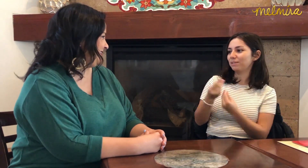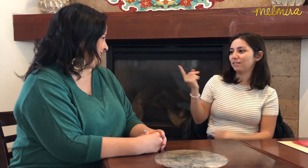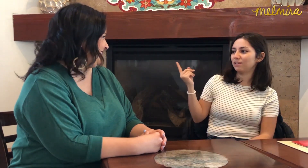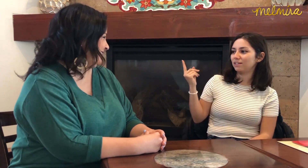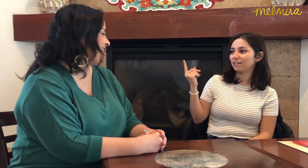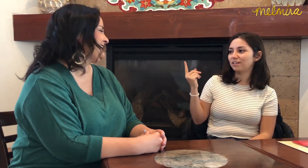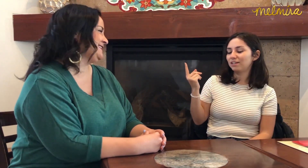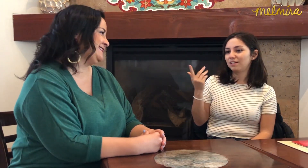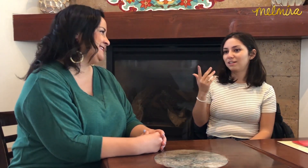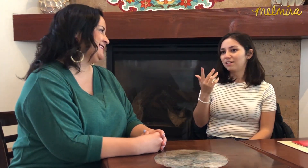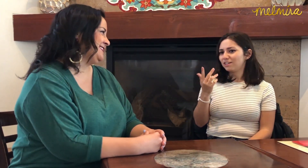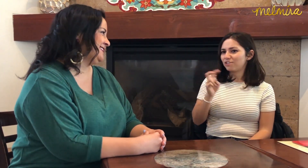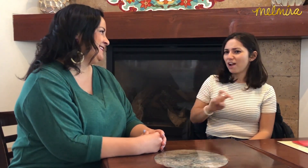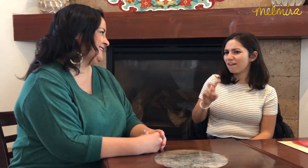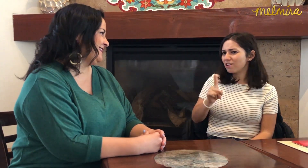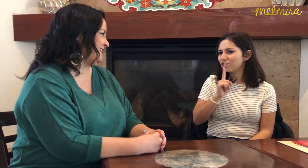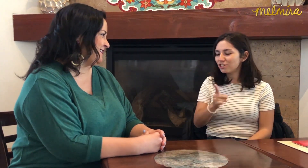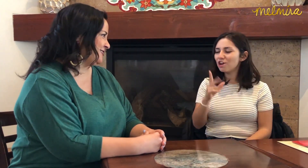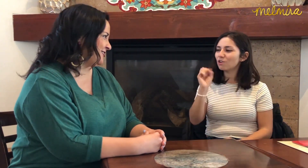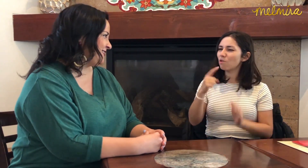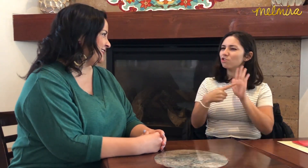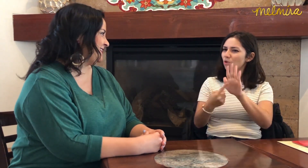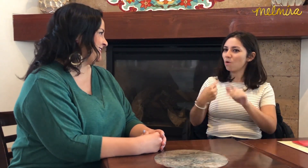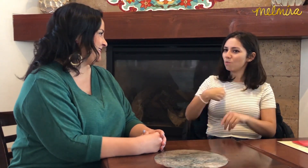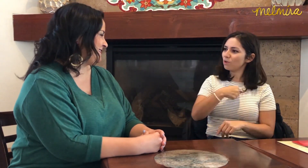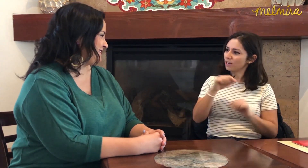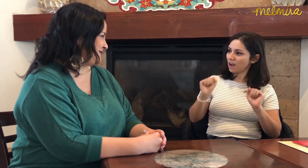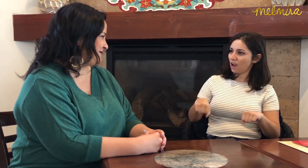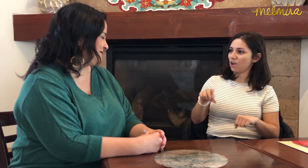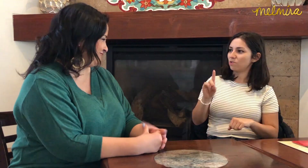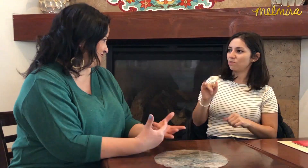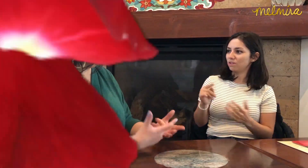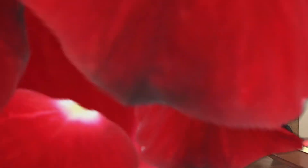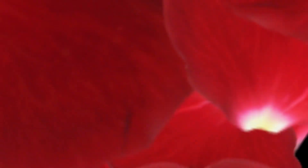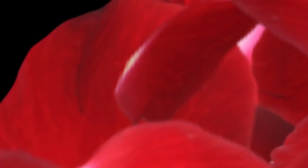Like...it's common... same with my family. "Traveling, are you sure?" So, we show that we can do it.